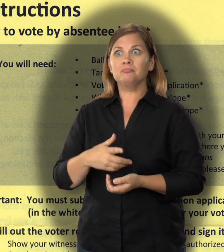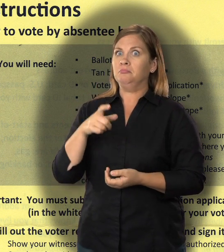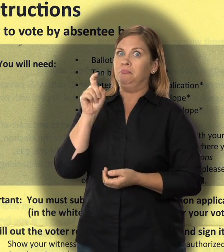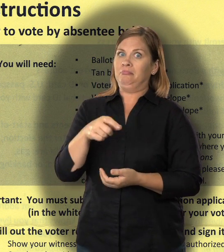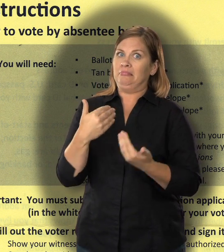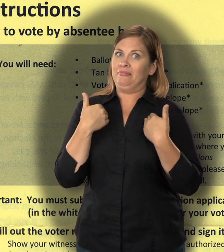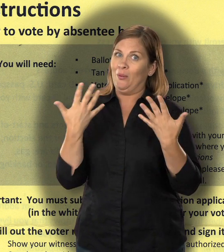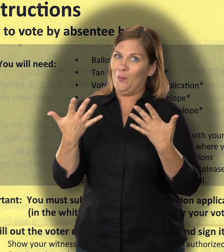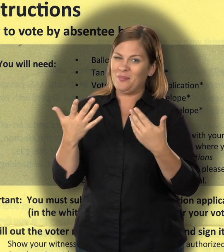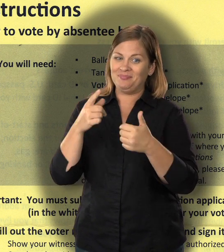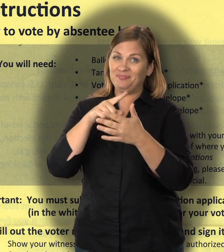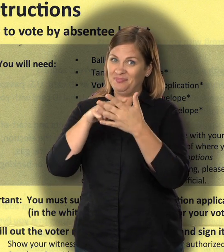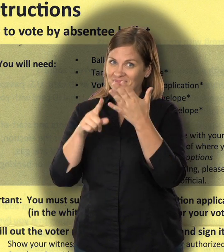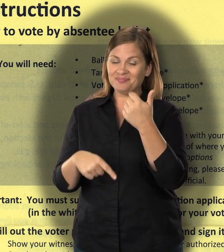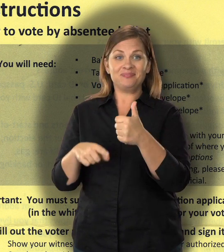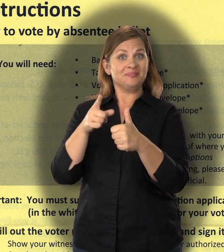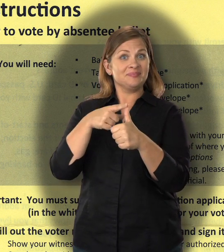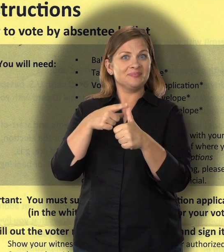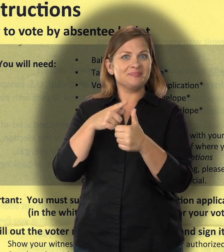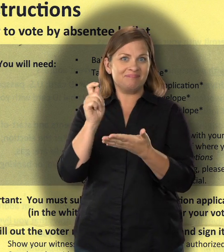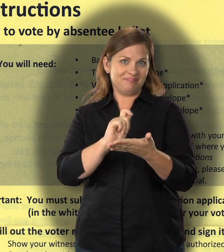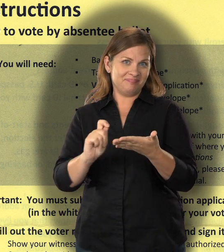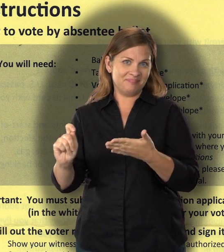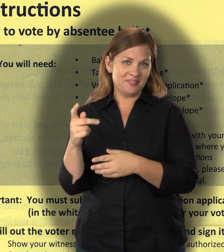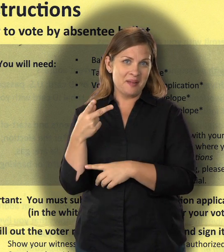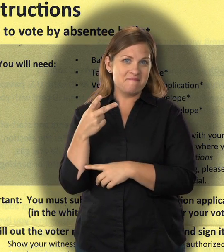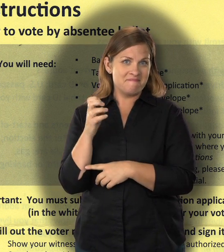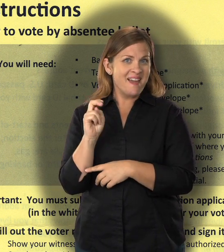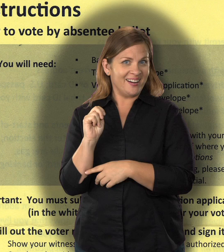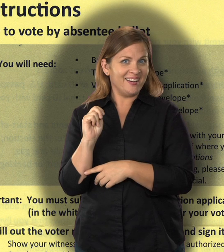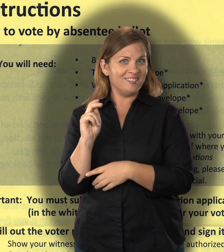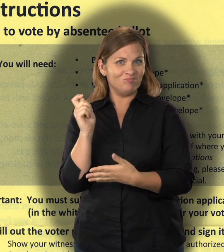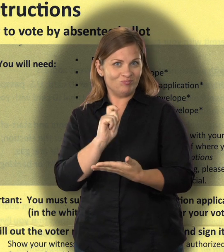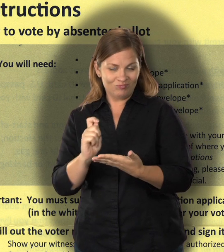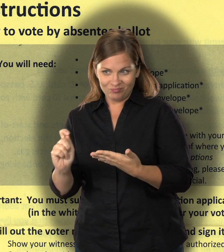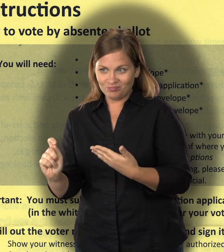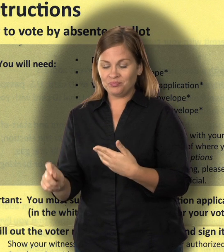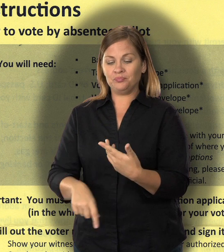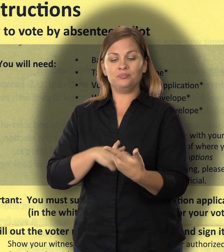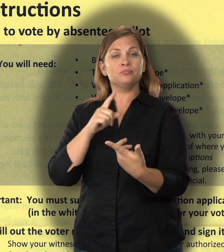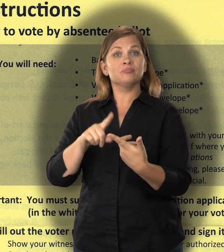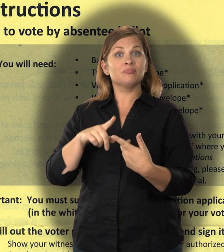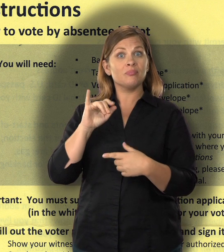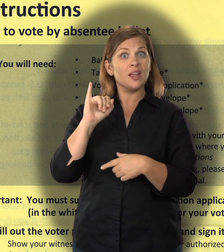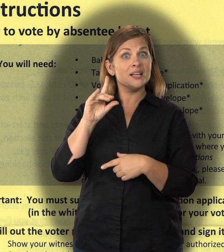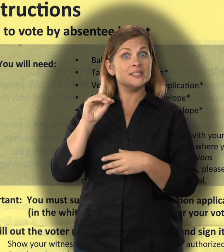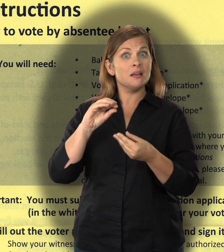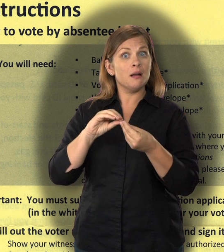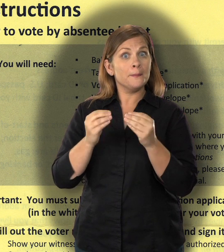You'll also need a pen, your ID number, proof of where you live (which might be your ID)